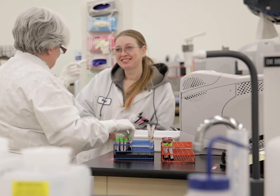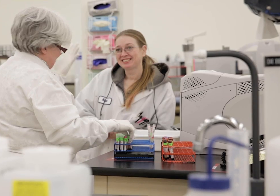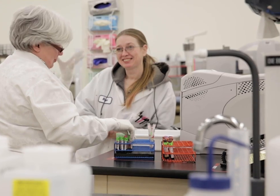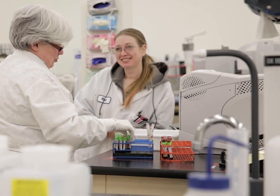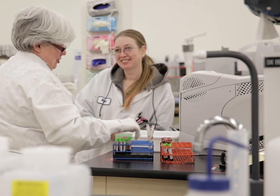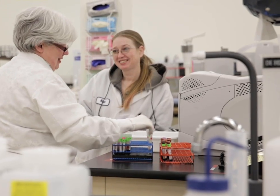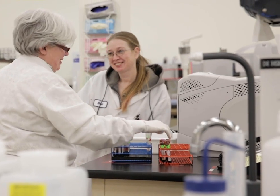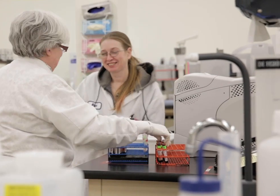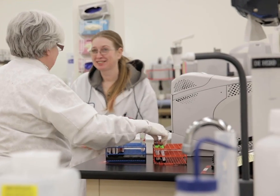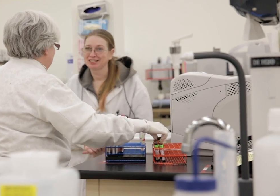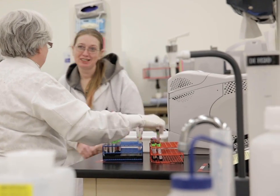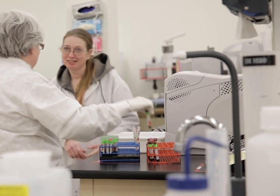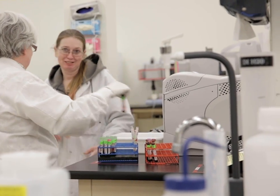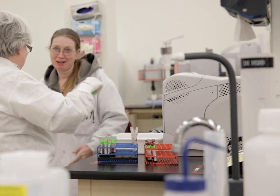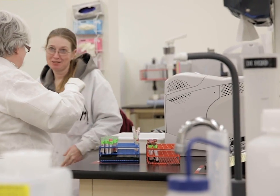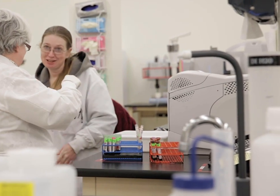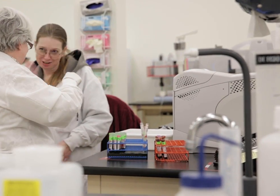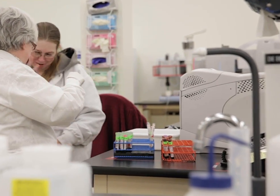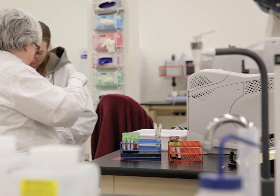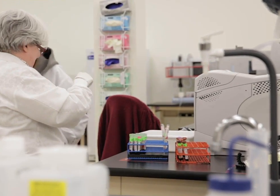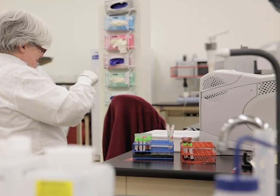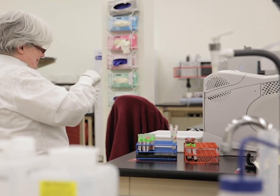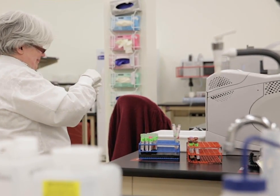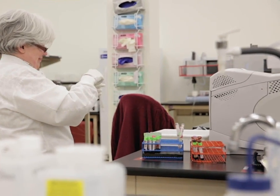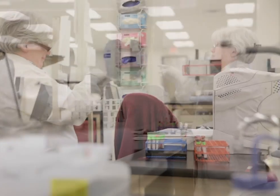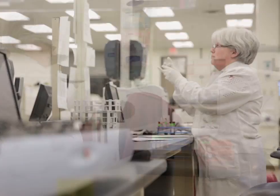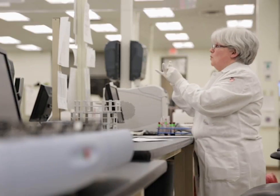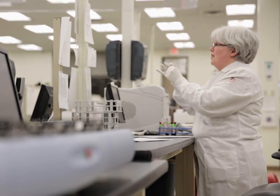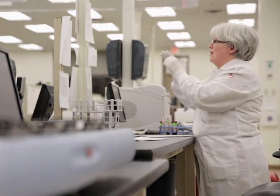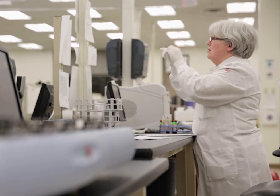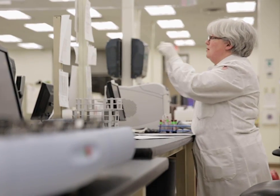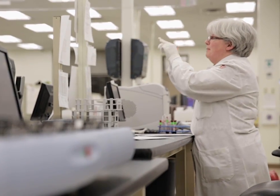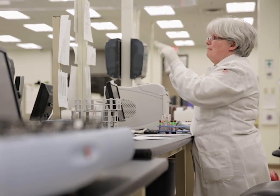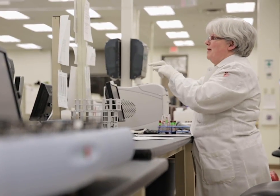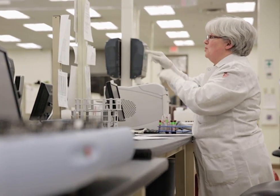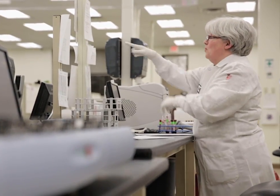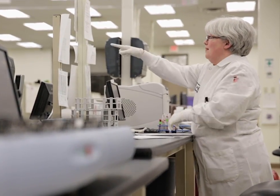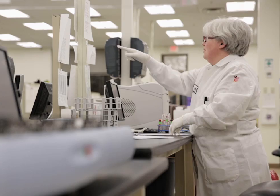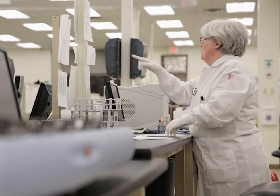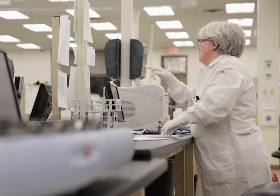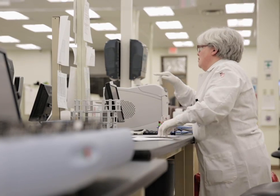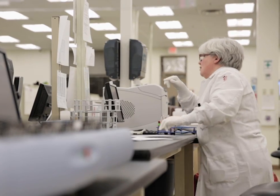to set up a lesson plan using video apps or any other way to provide sign language classes